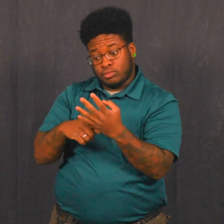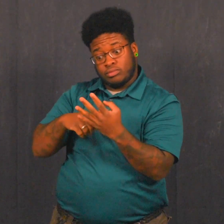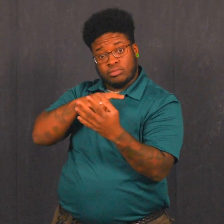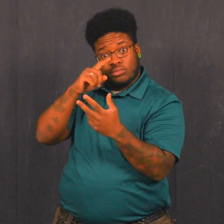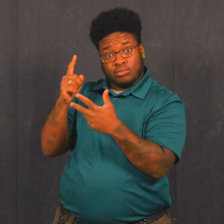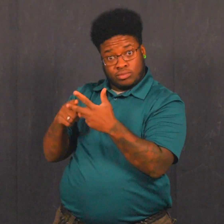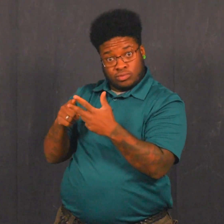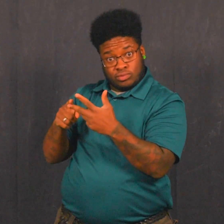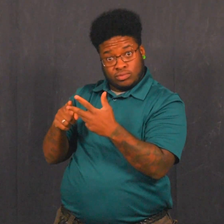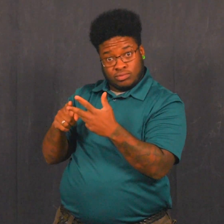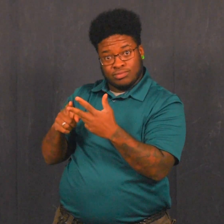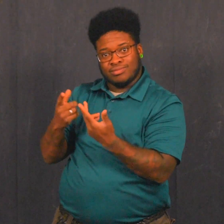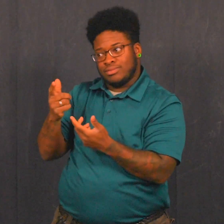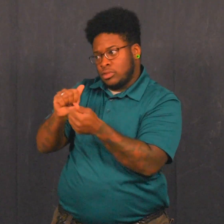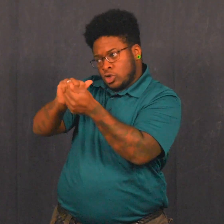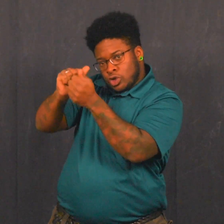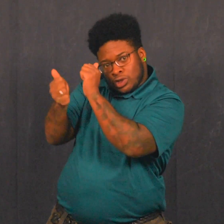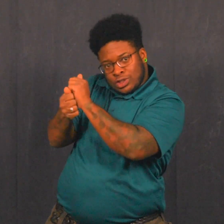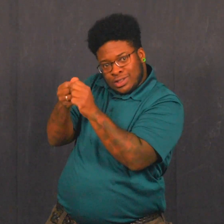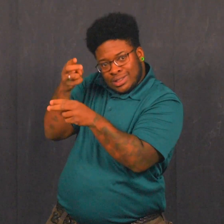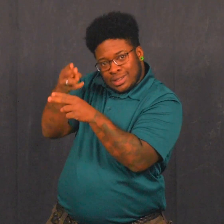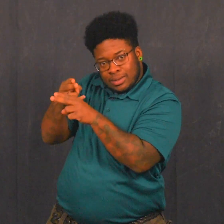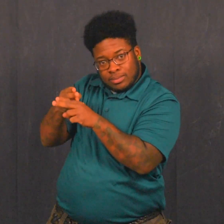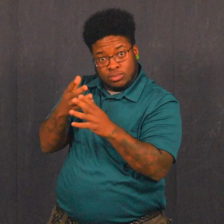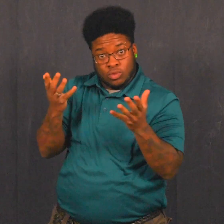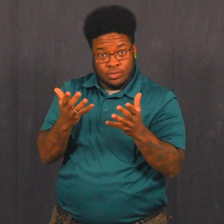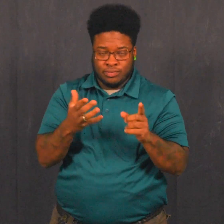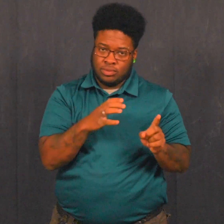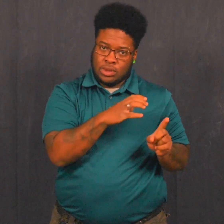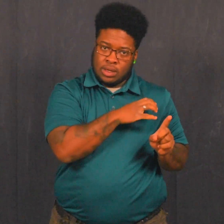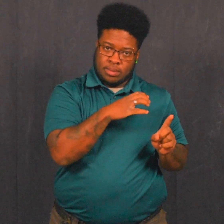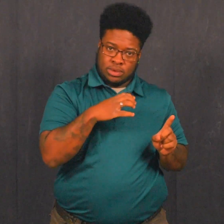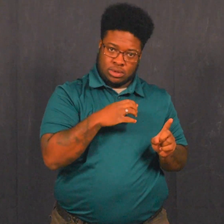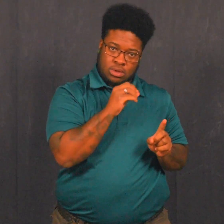Changing the name from the Commission of Deaf,